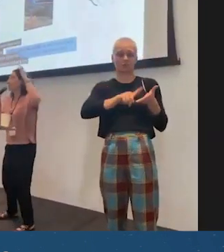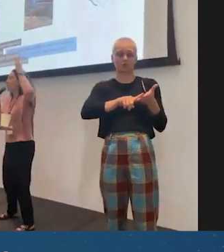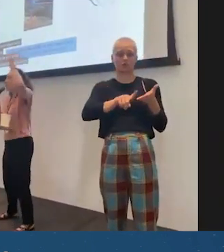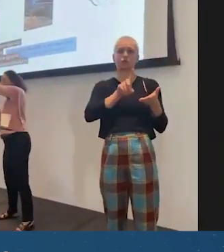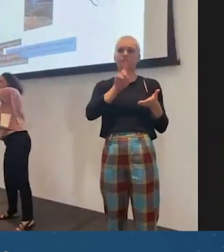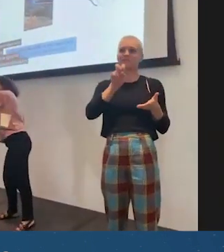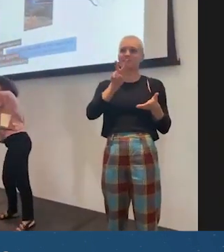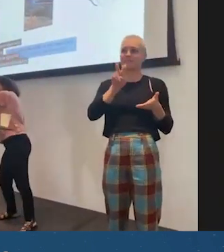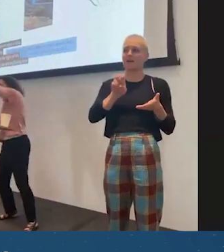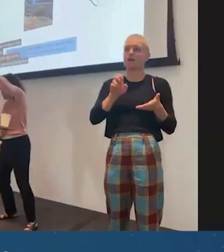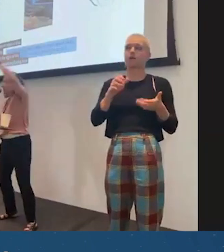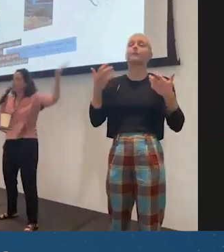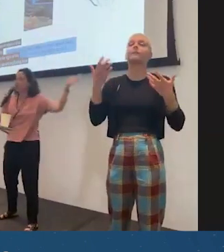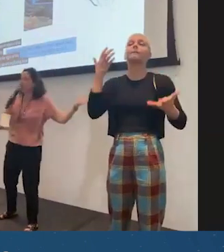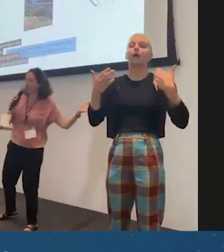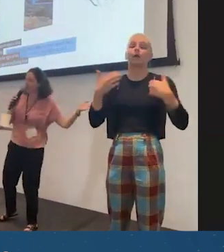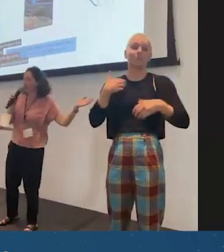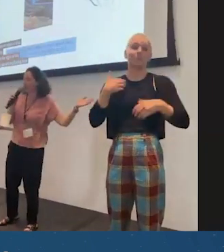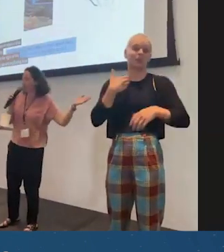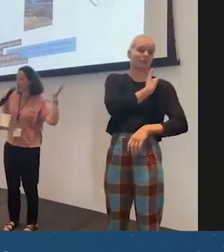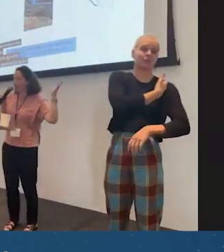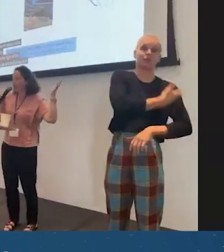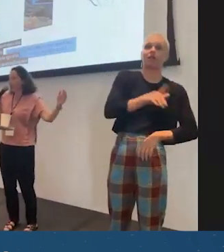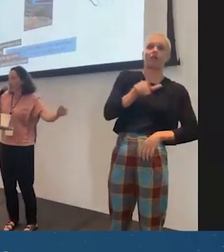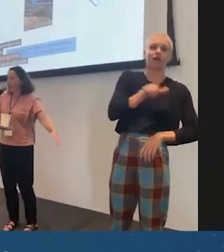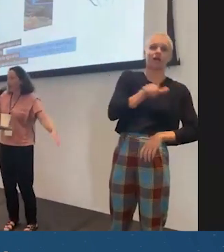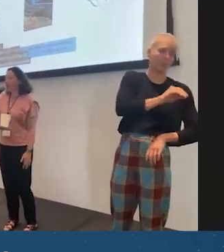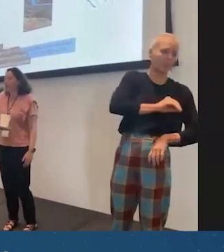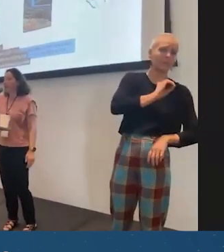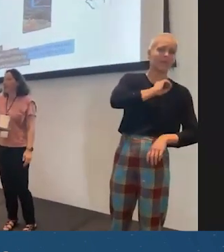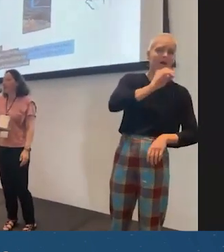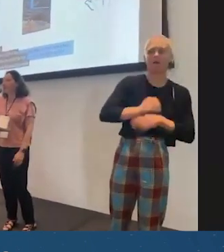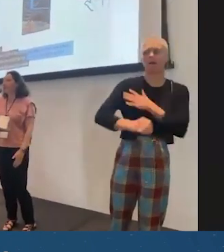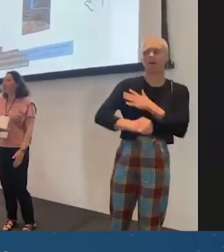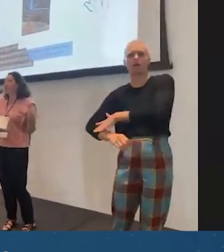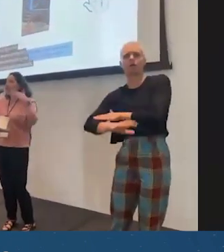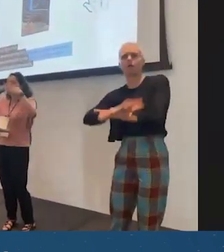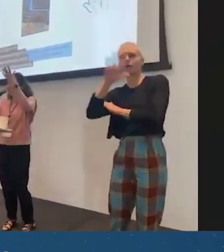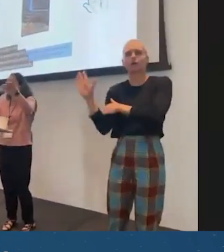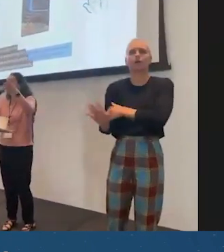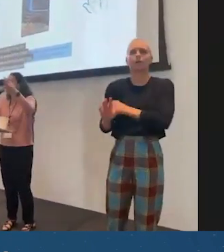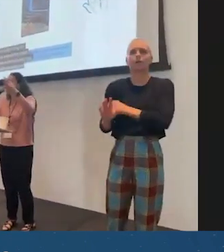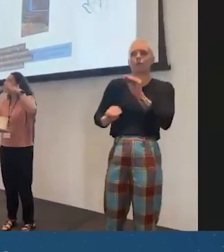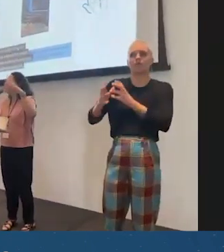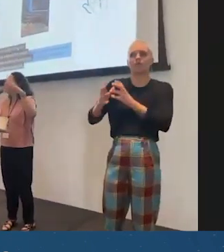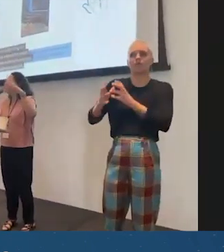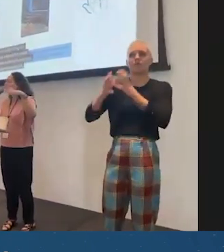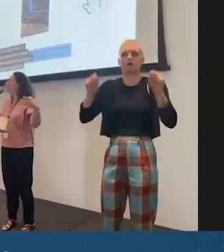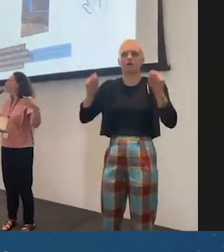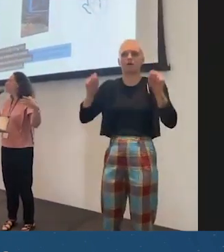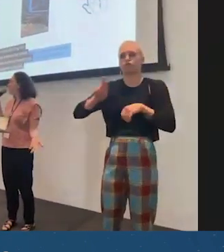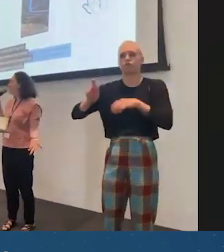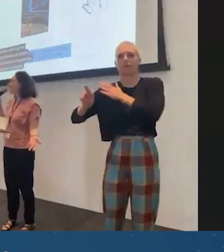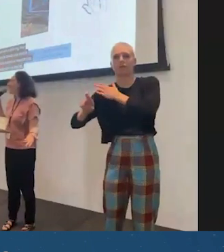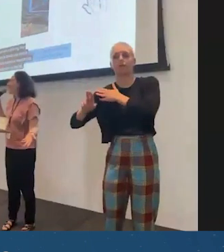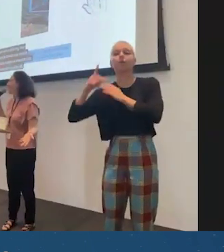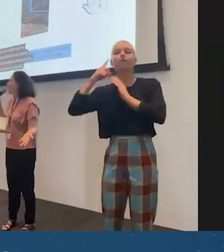So no movement on the left, excessive movement on the right here, who, just as an example, might be somebody who ages out